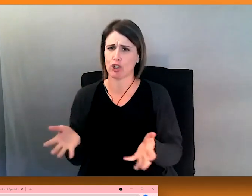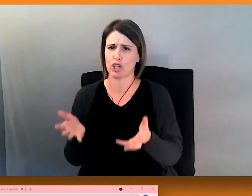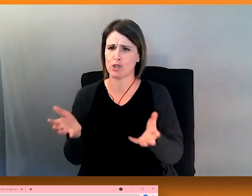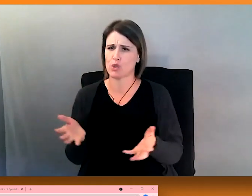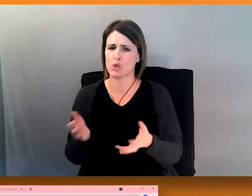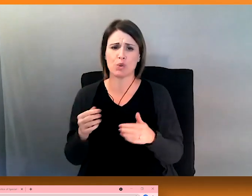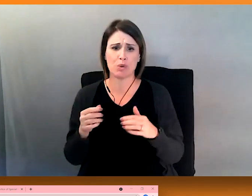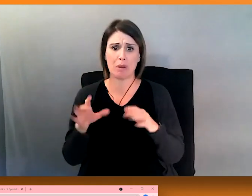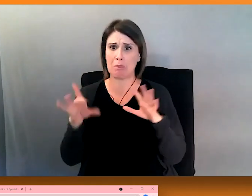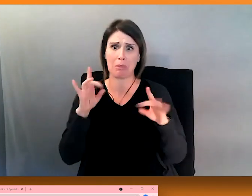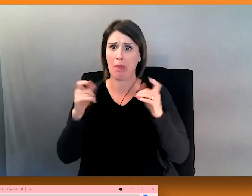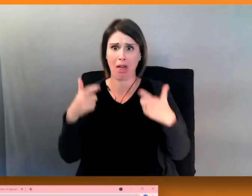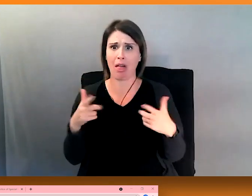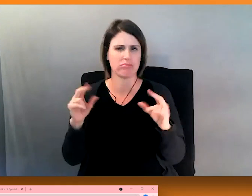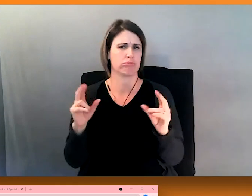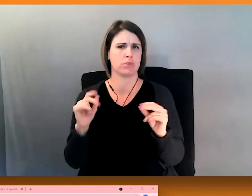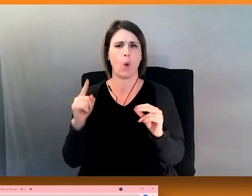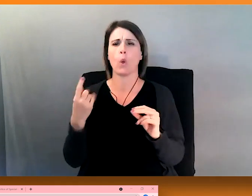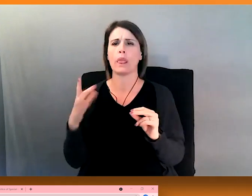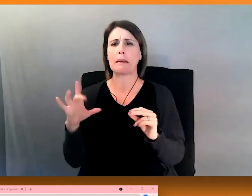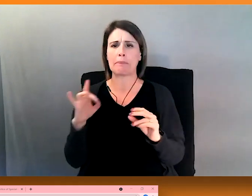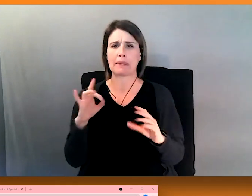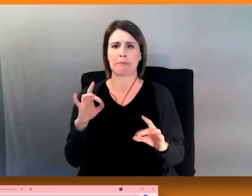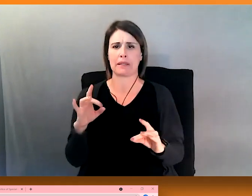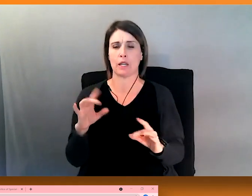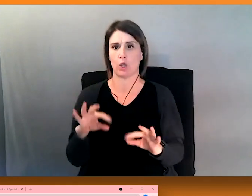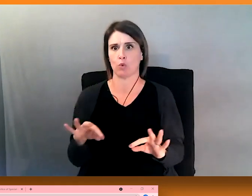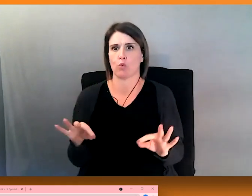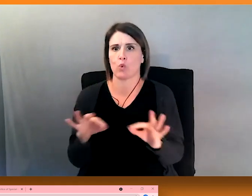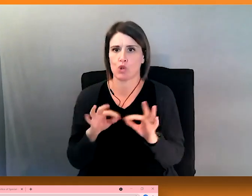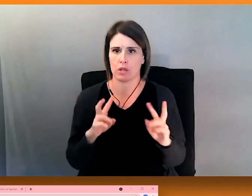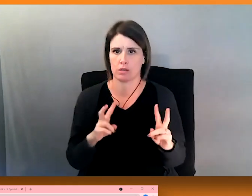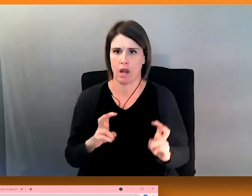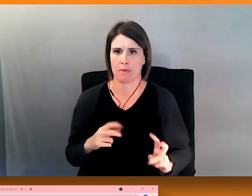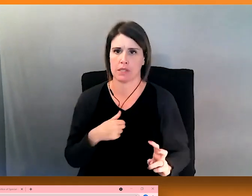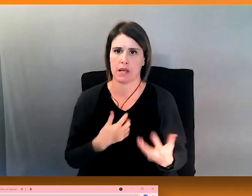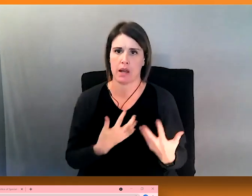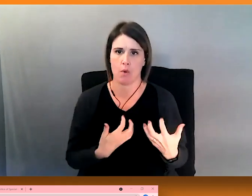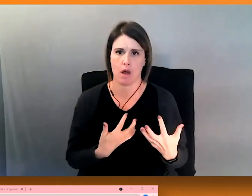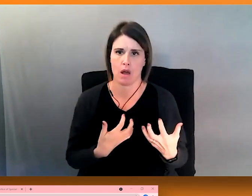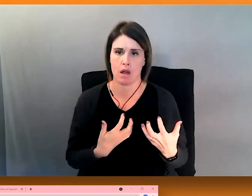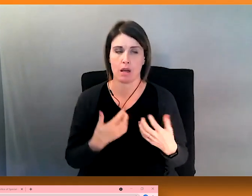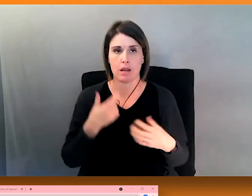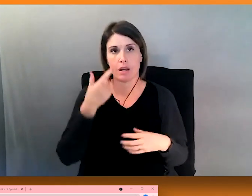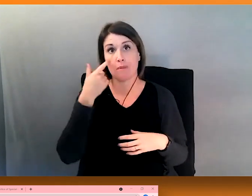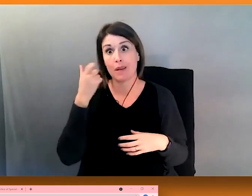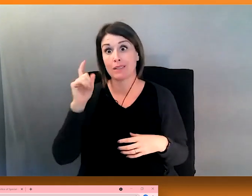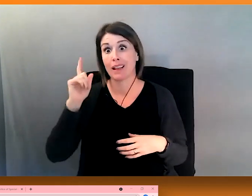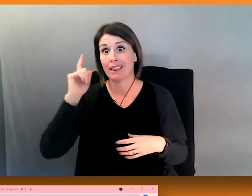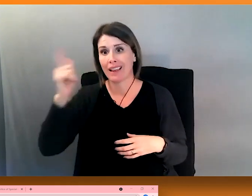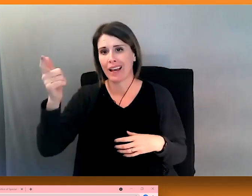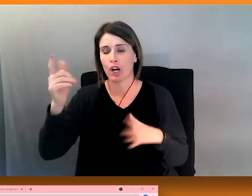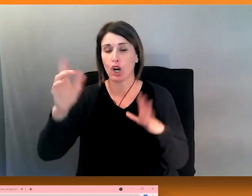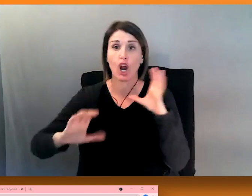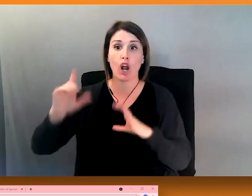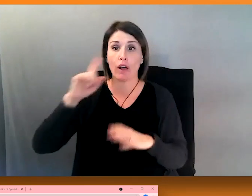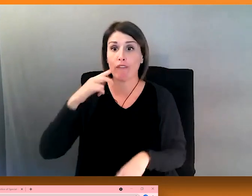and really only pick the crucial topics that you want because looking for grants